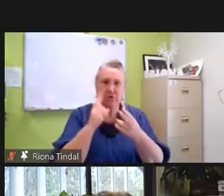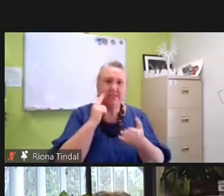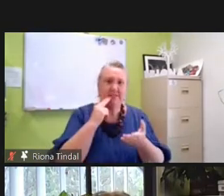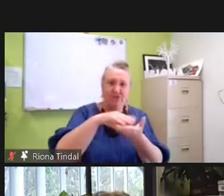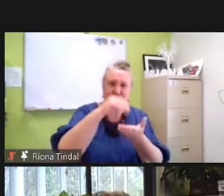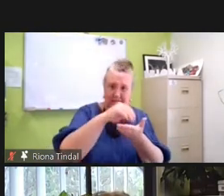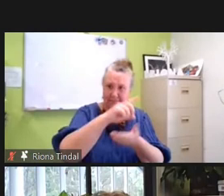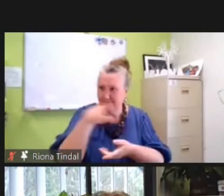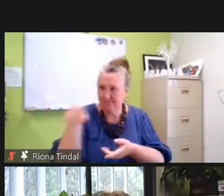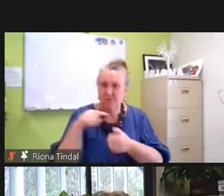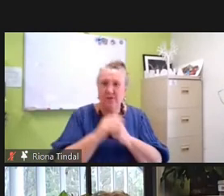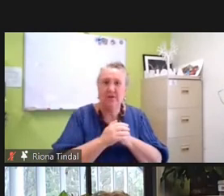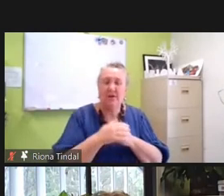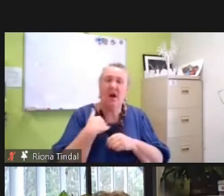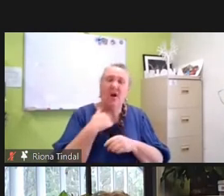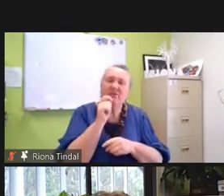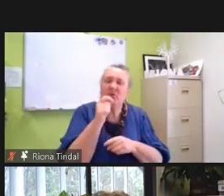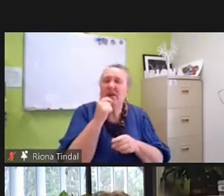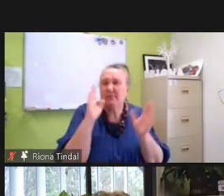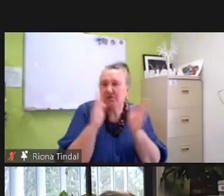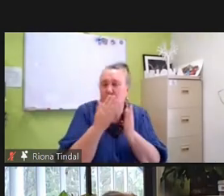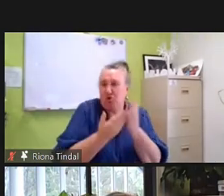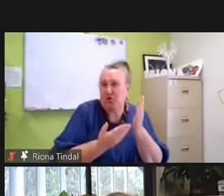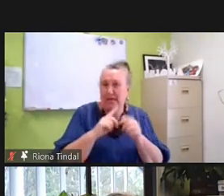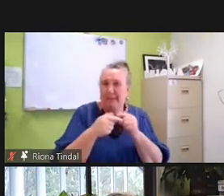you've heard I organise interpreters on staff for various students that we have around.